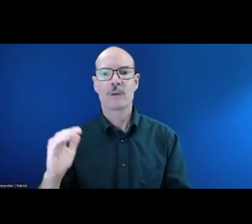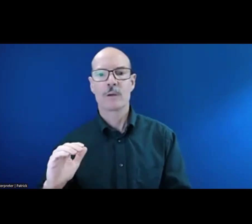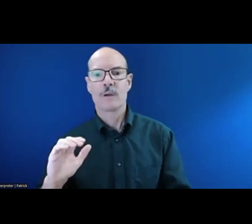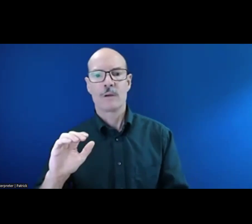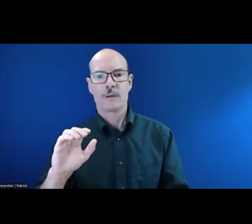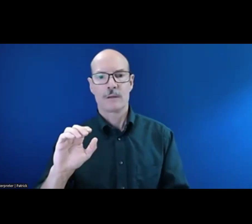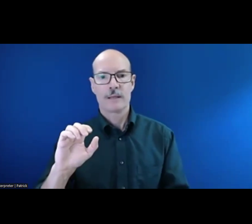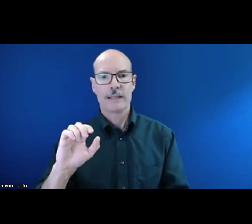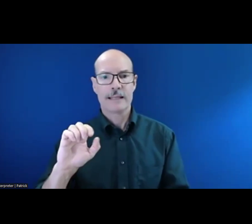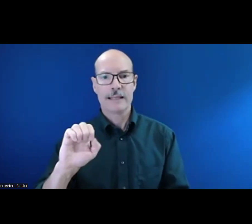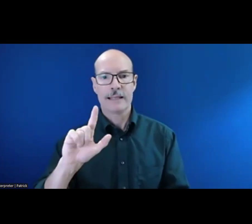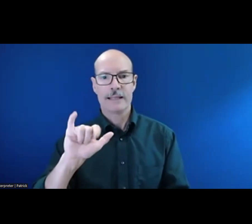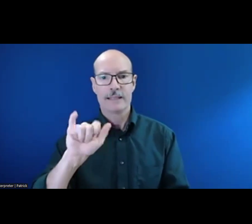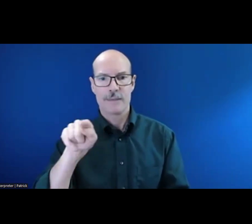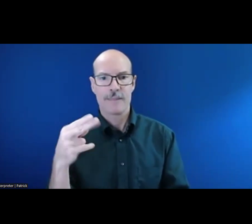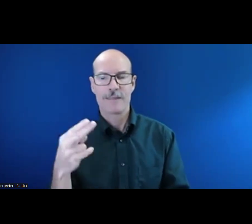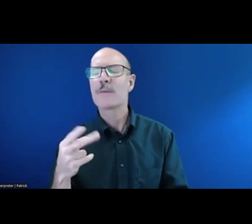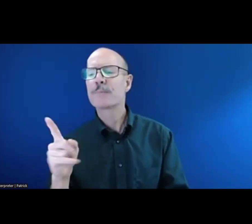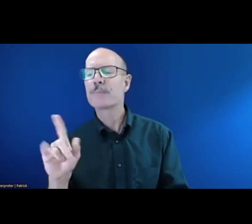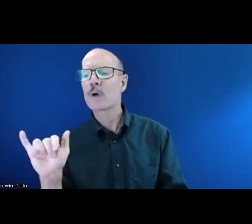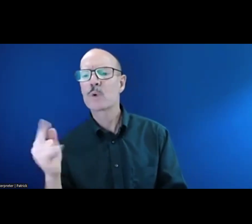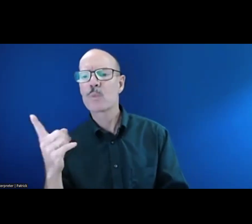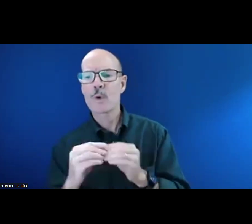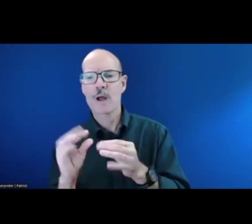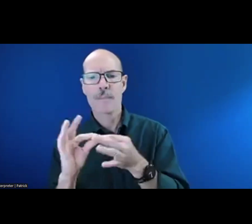Julie, I'll pose this to you.